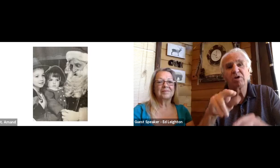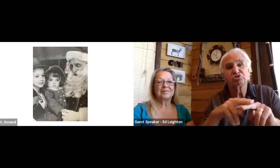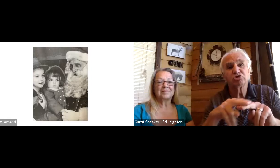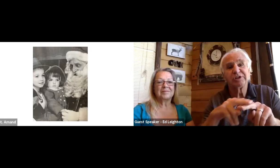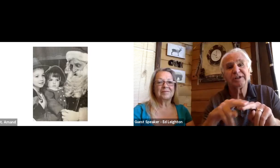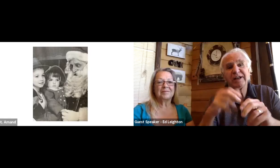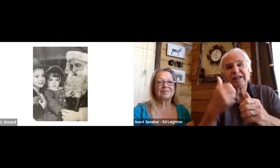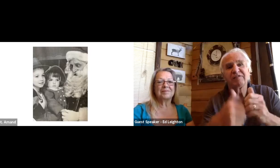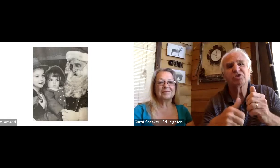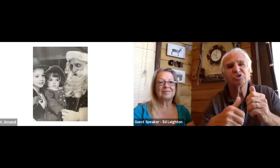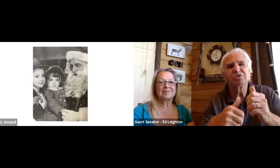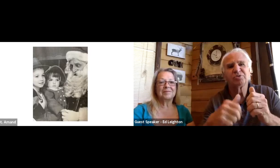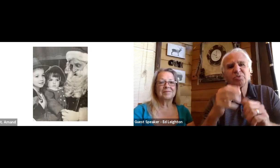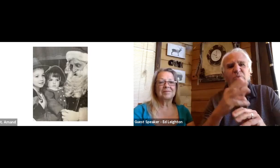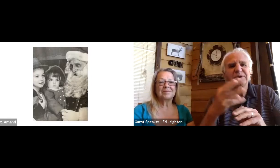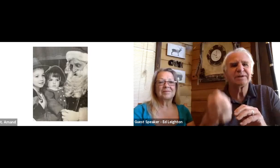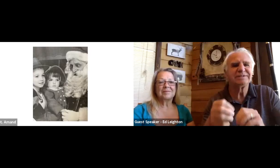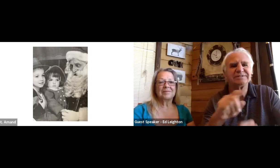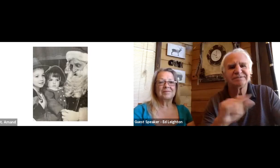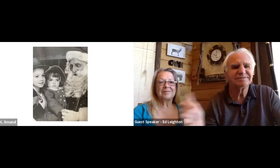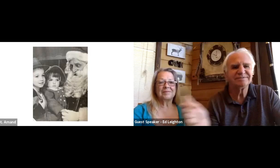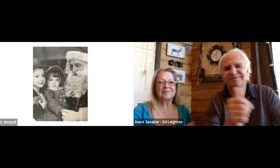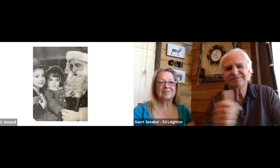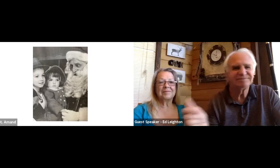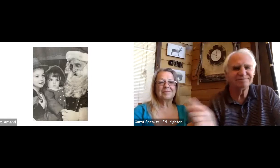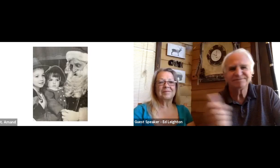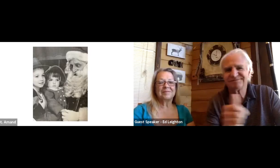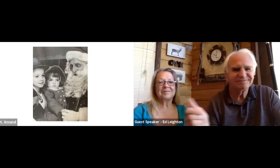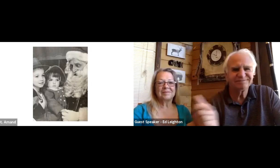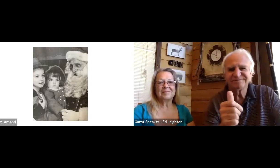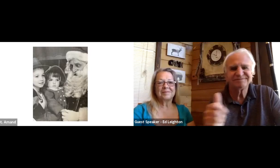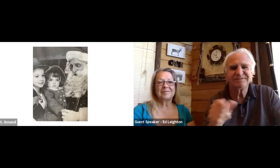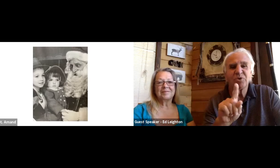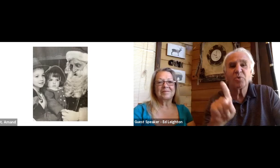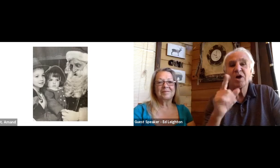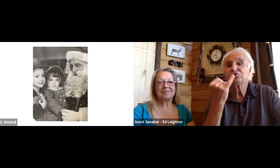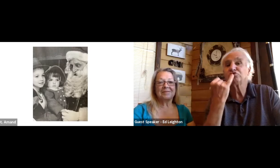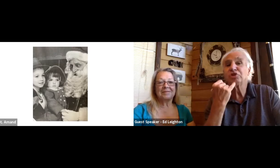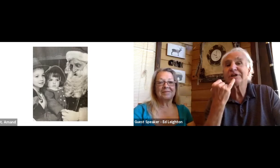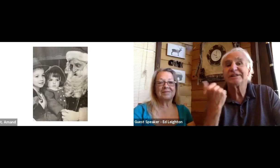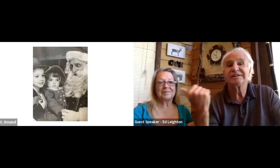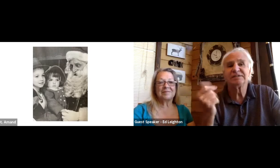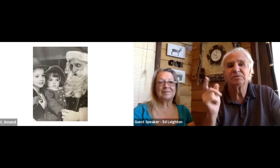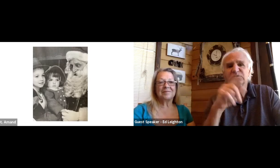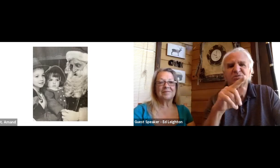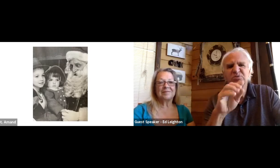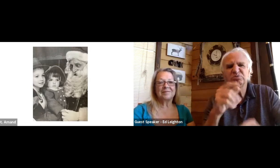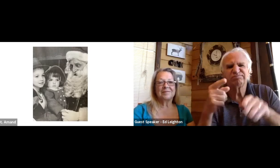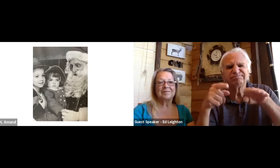Washington, and he would go by train every weekend, back and forth, between home and the school.